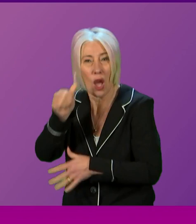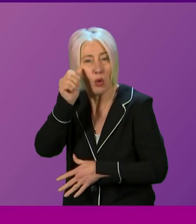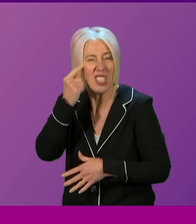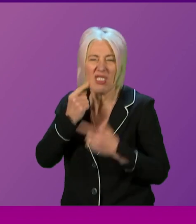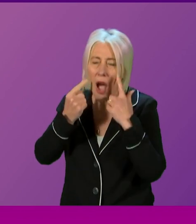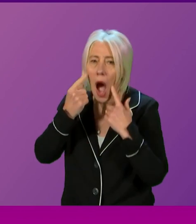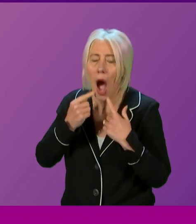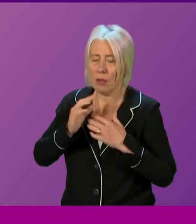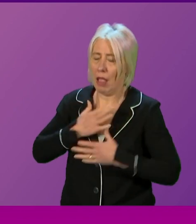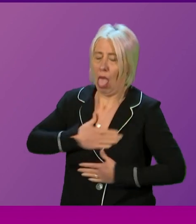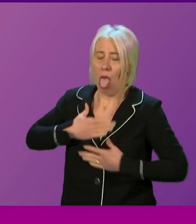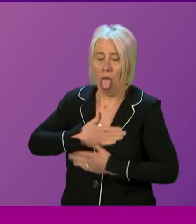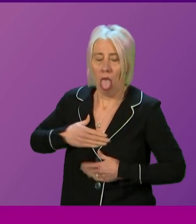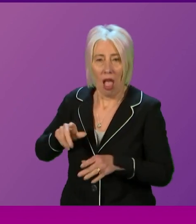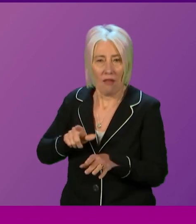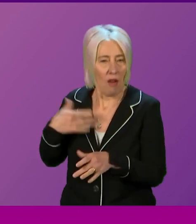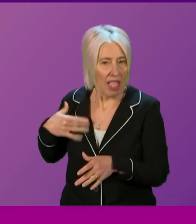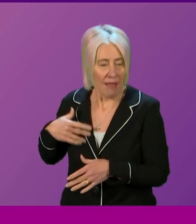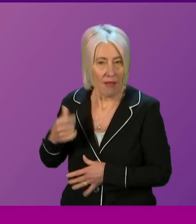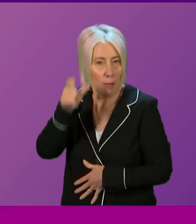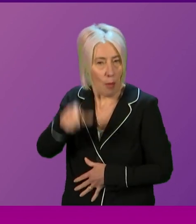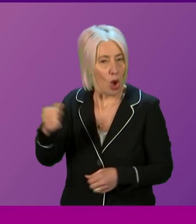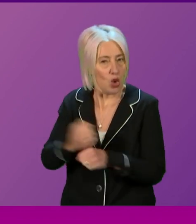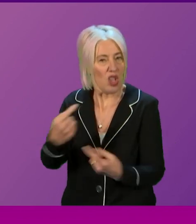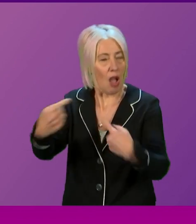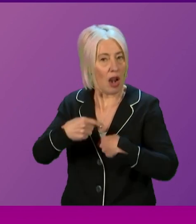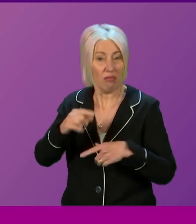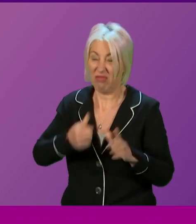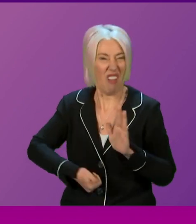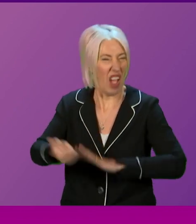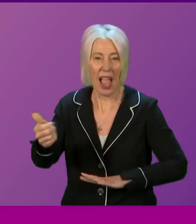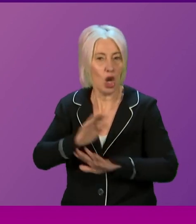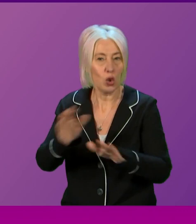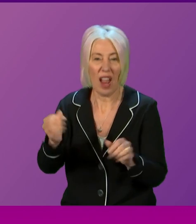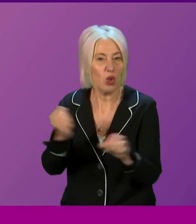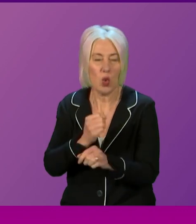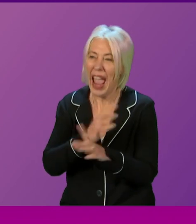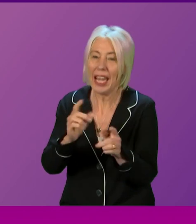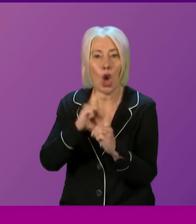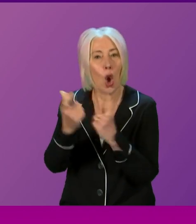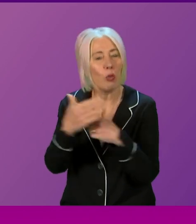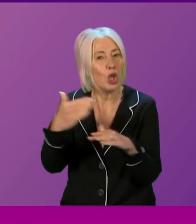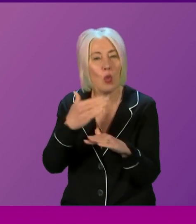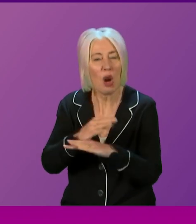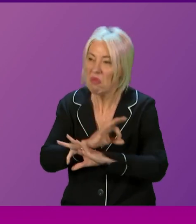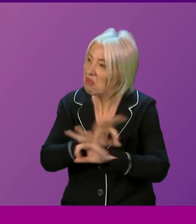The justice system is letting people down. It is letting women down, and community payback orders are not even being served.